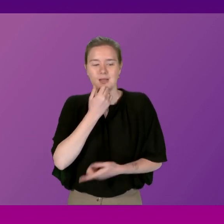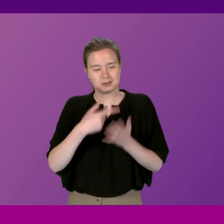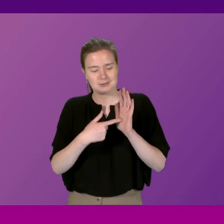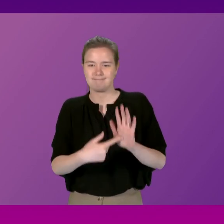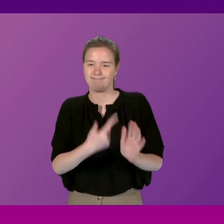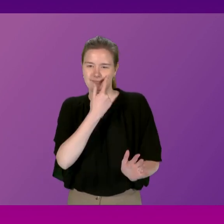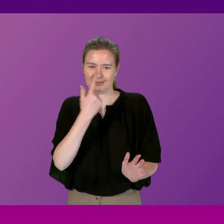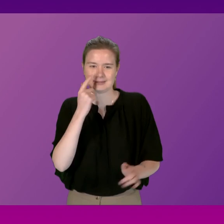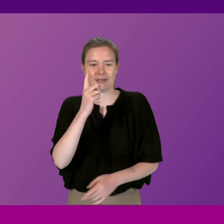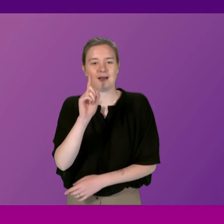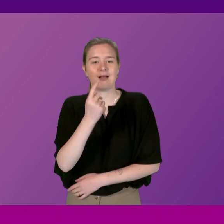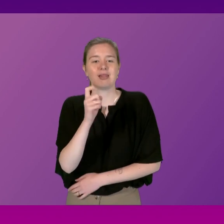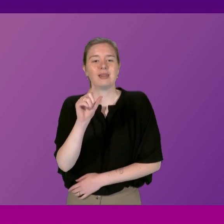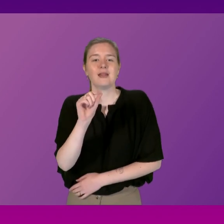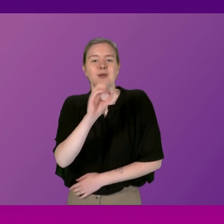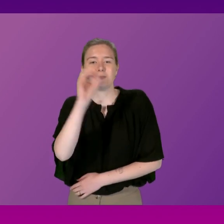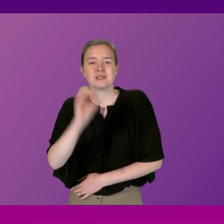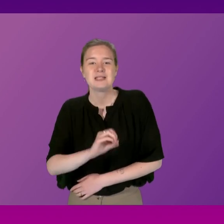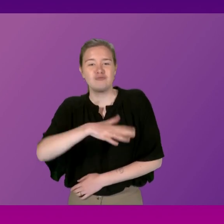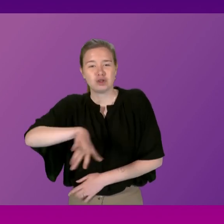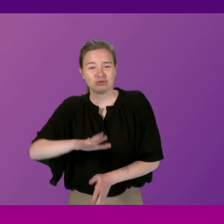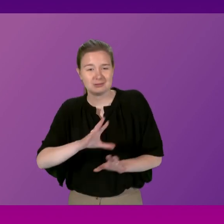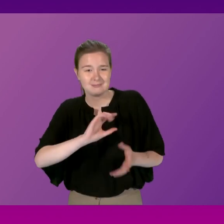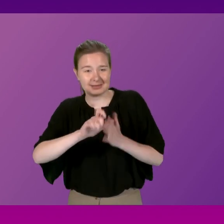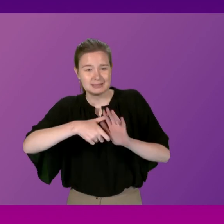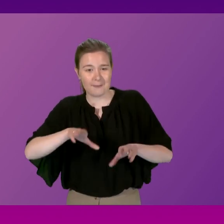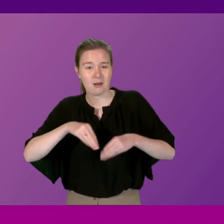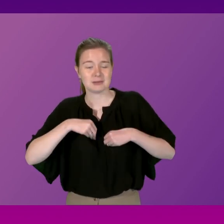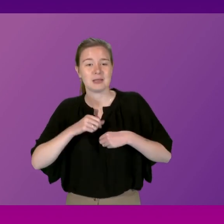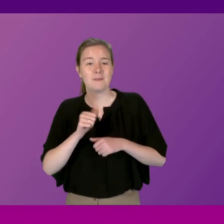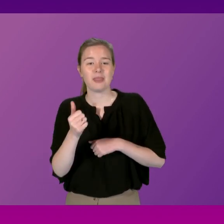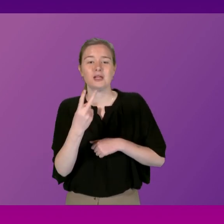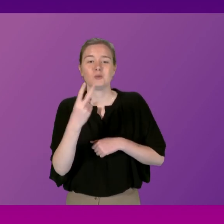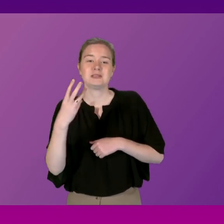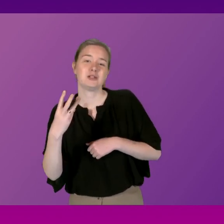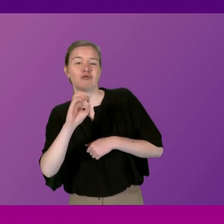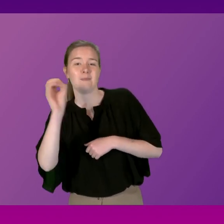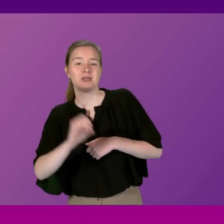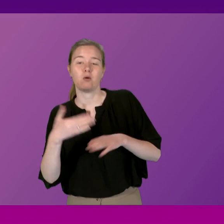Eleven per cent of children are disabled, but that figure doubles to 23 per cent for working-age adults.